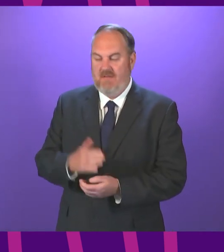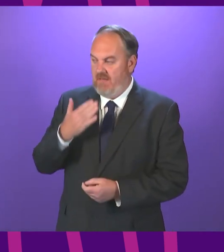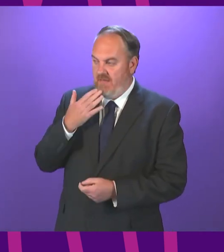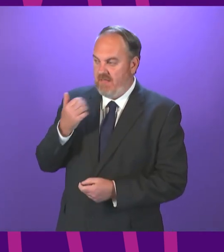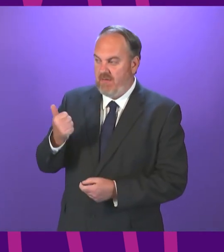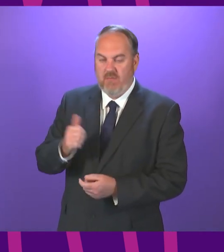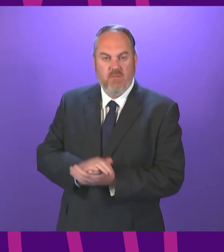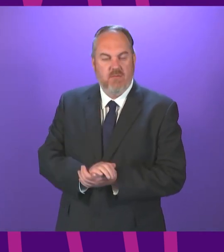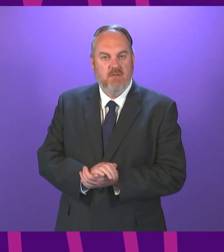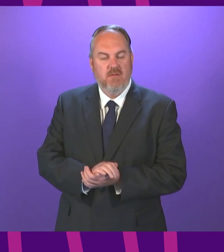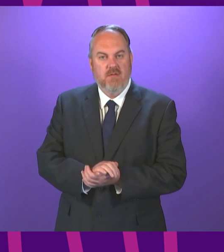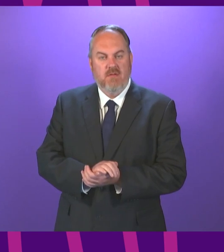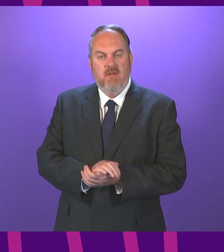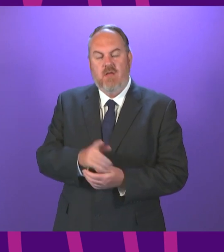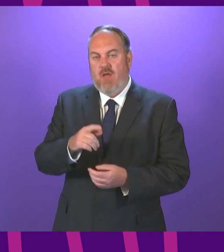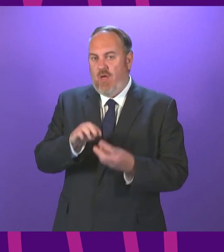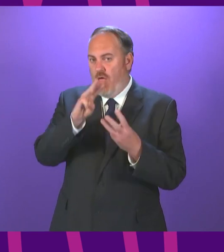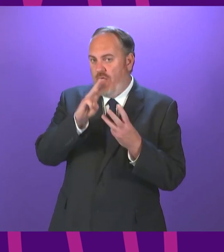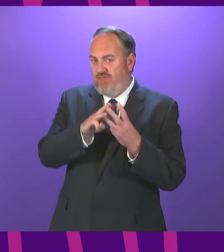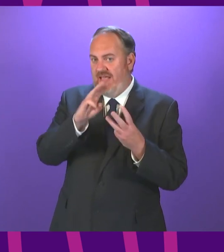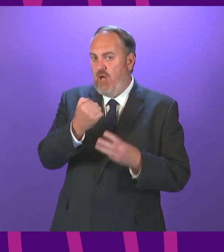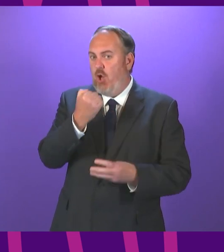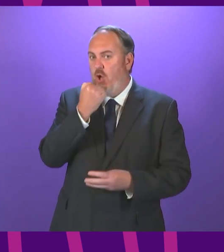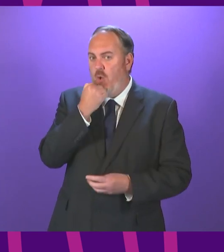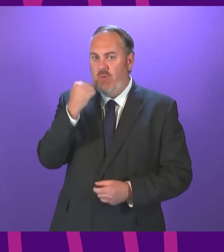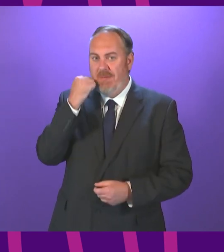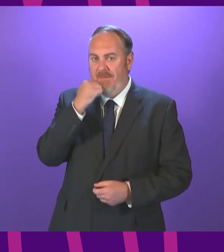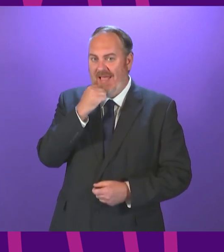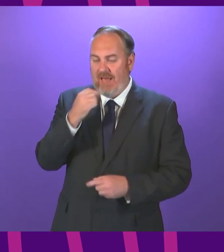The three code blacks that were issued by our hospitals in the past week mean that long-awaited